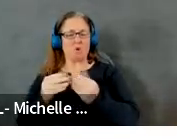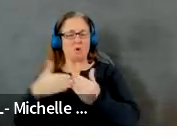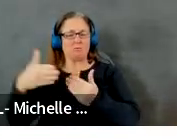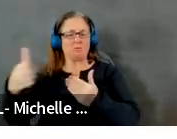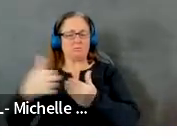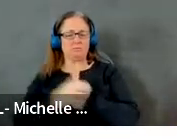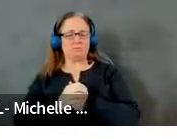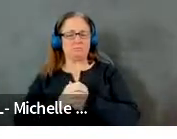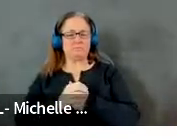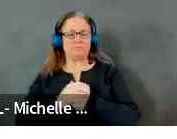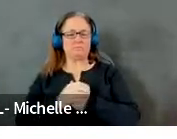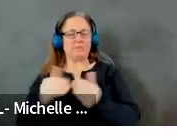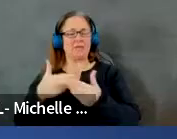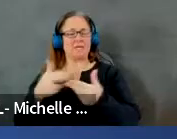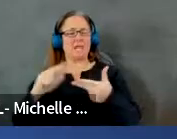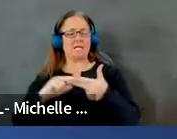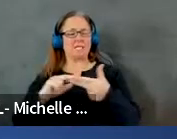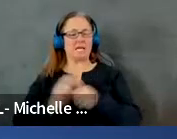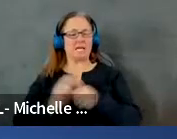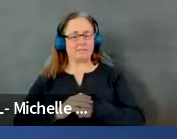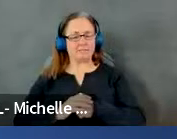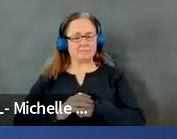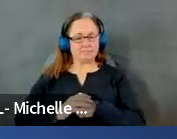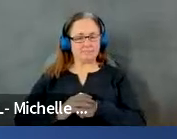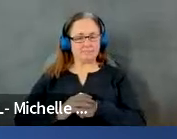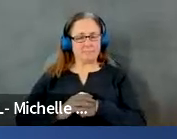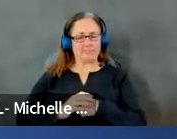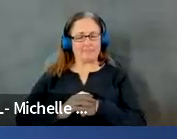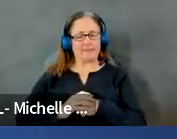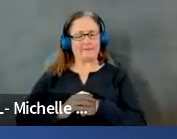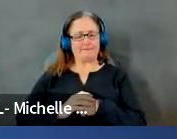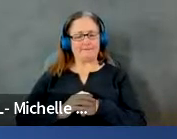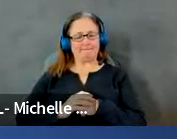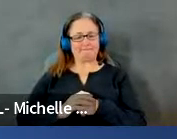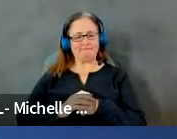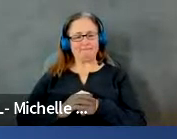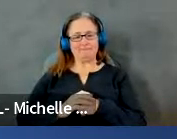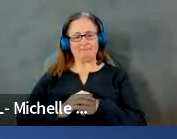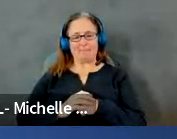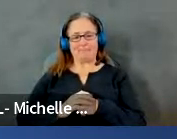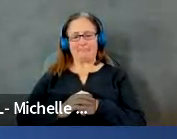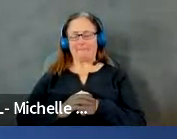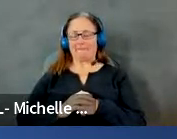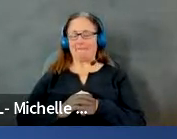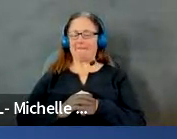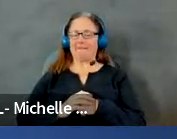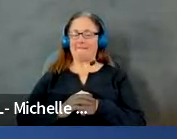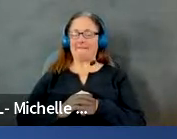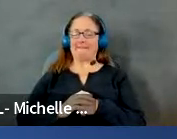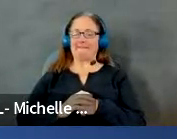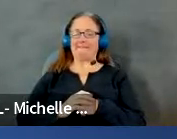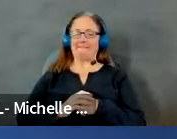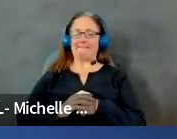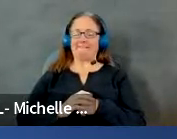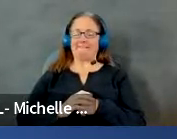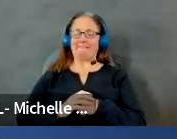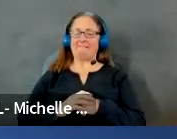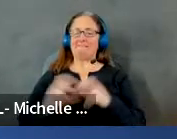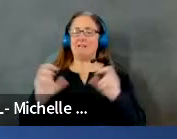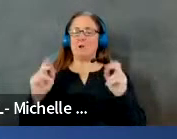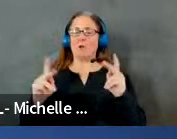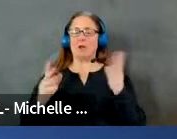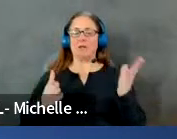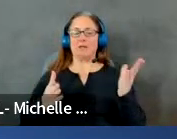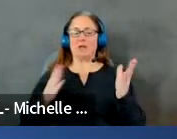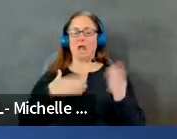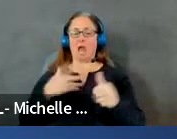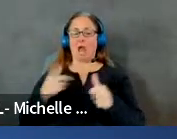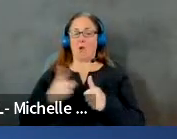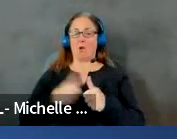Can you go to the next slide, please? And the next? Okay. So in the first year,